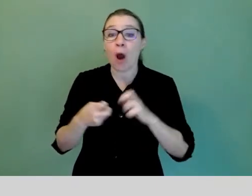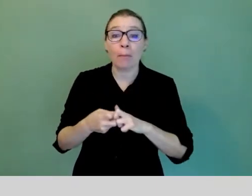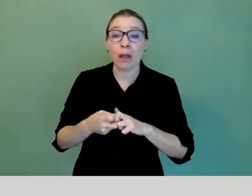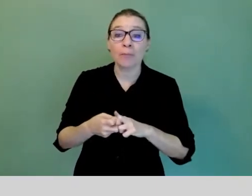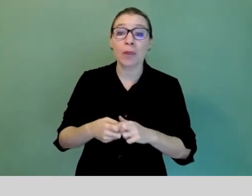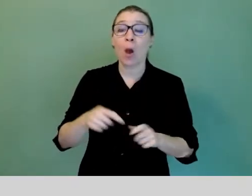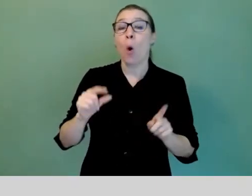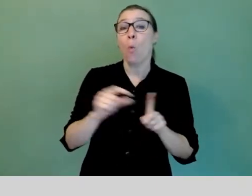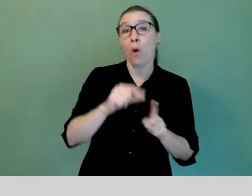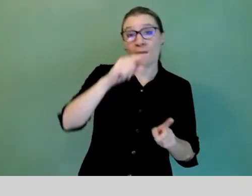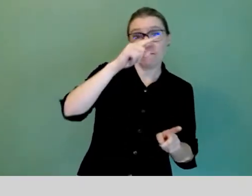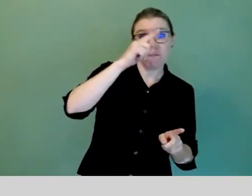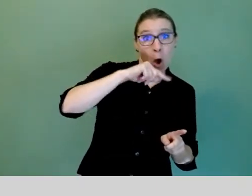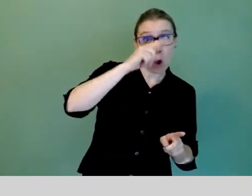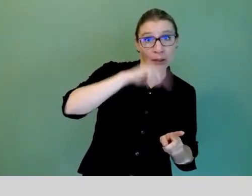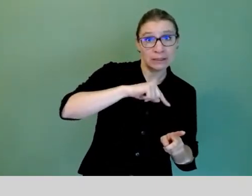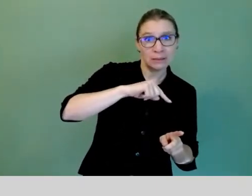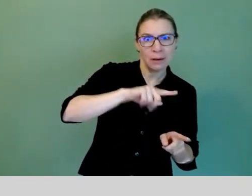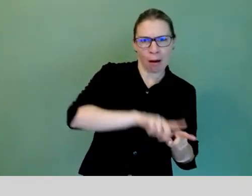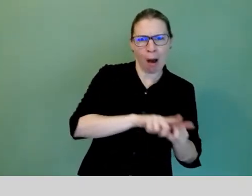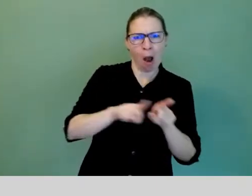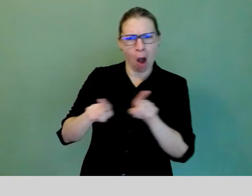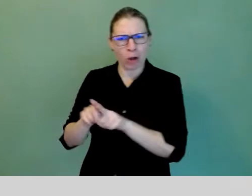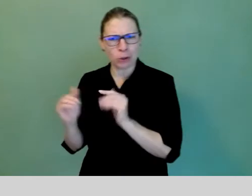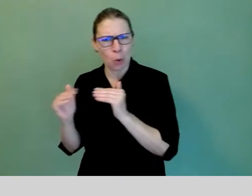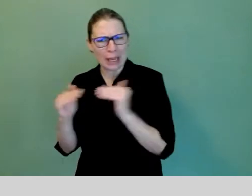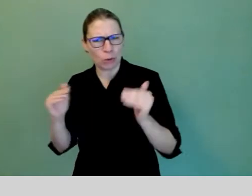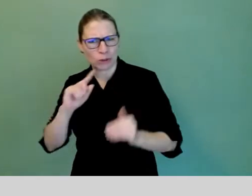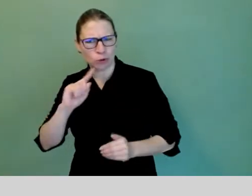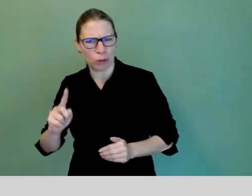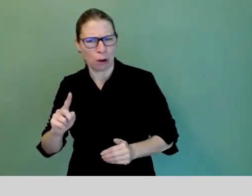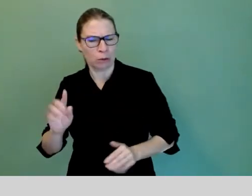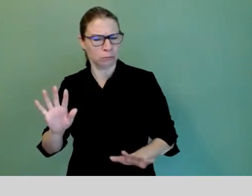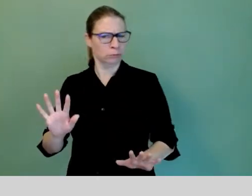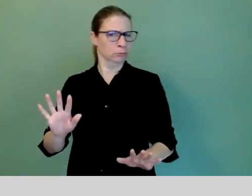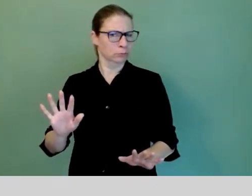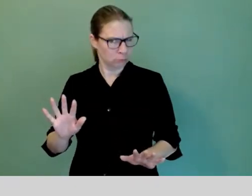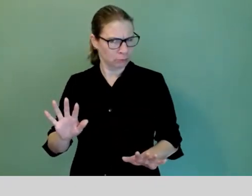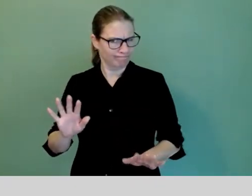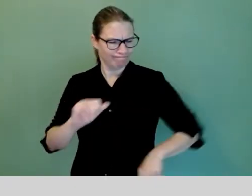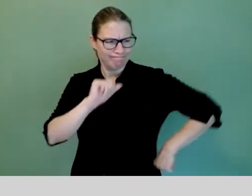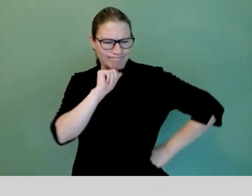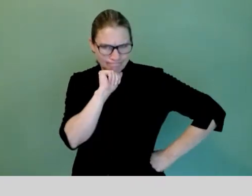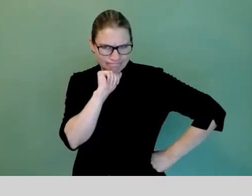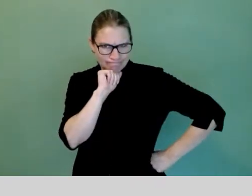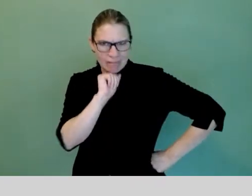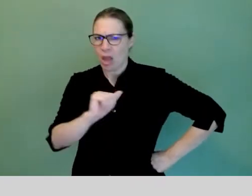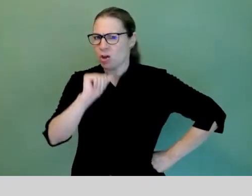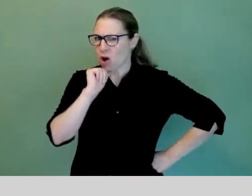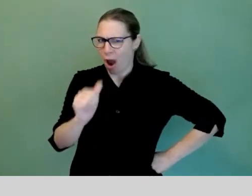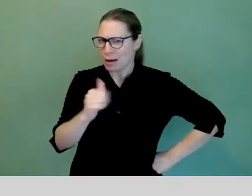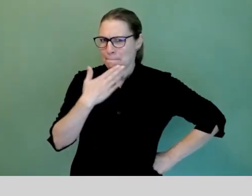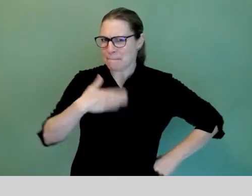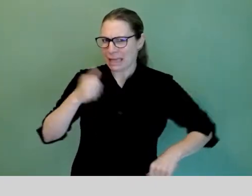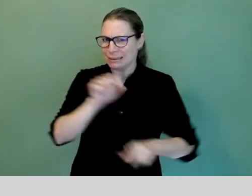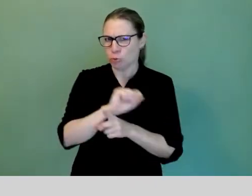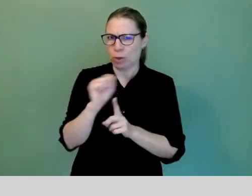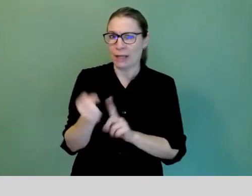the word False also equals True. Well, this is not ideal. Ideally what we want is a value